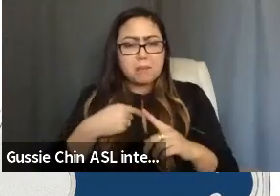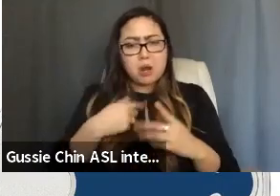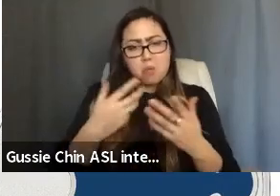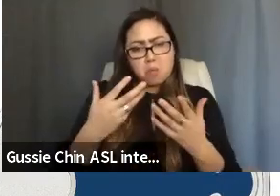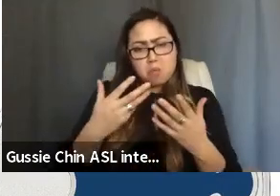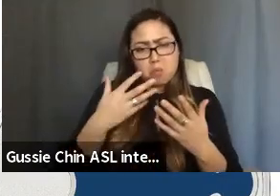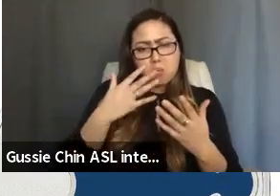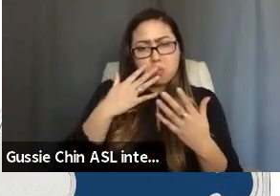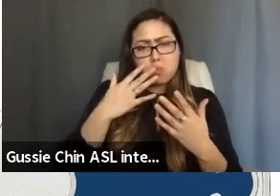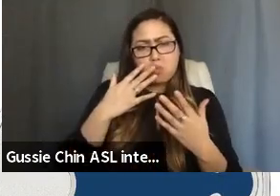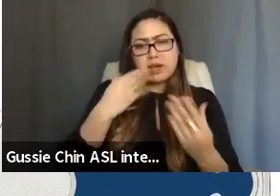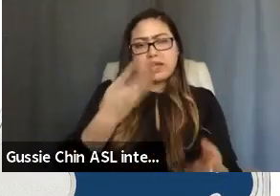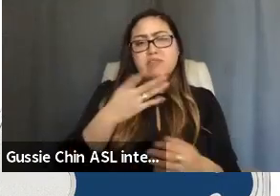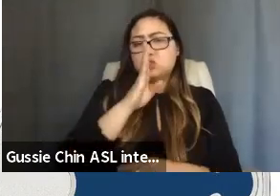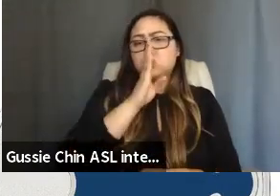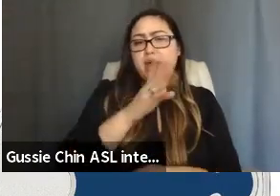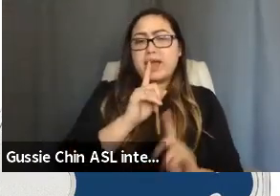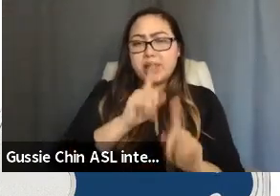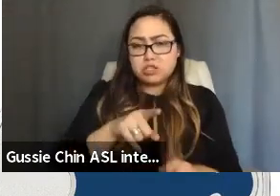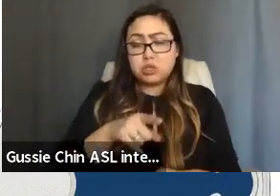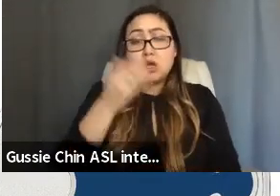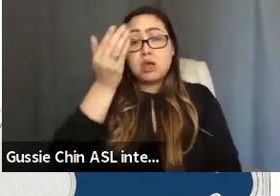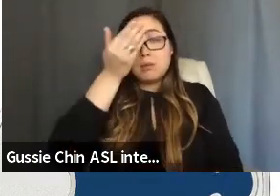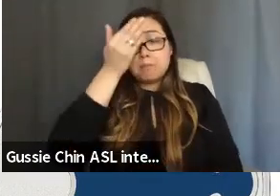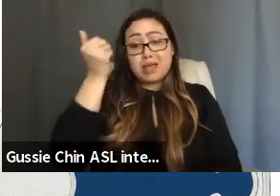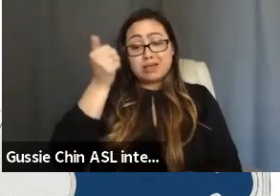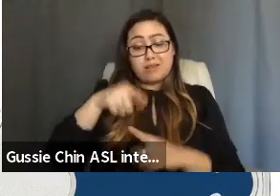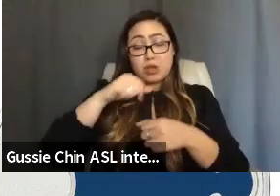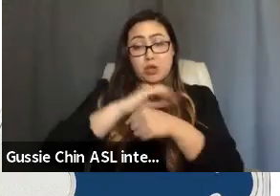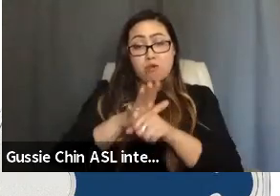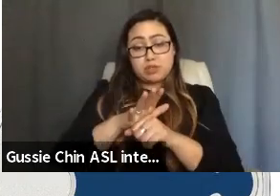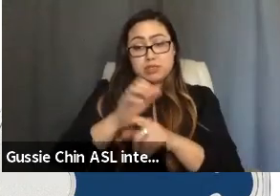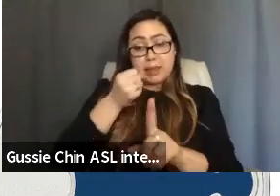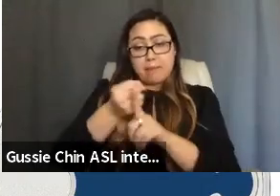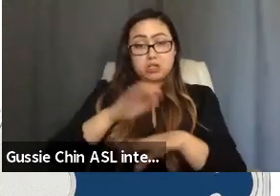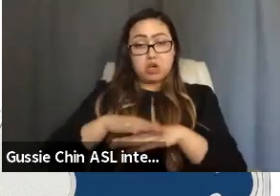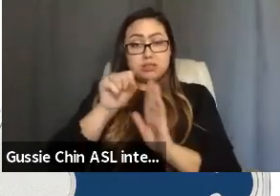a direct answer to this. Because of COVID's impact on our state budget, we have less funding for